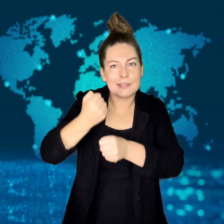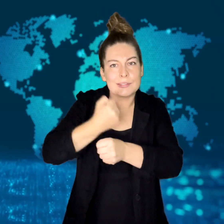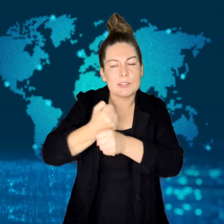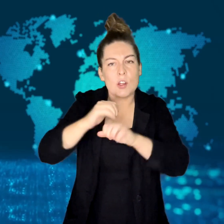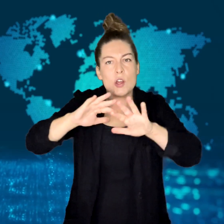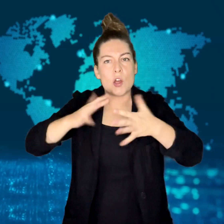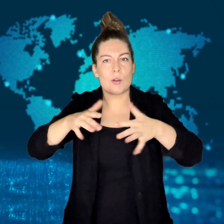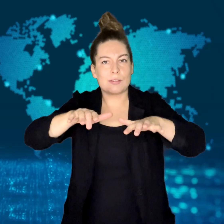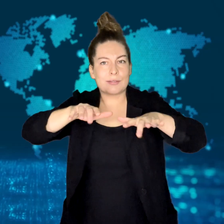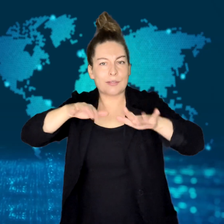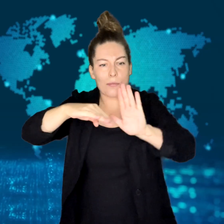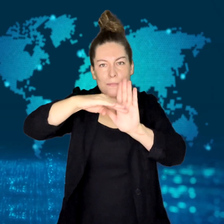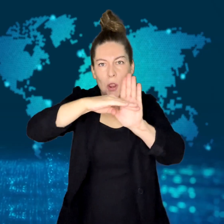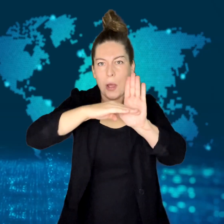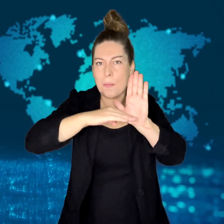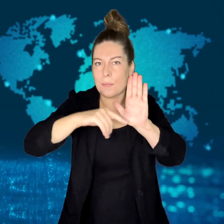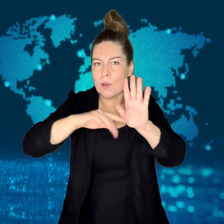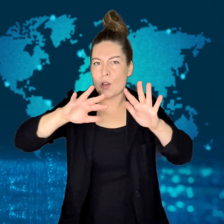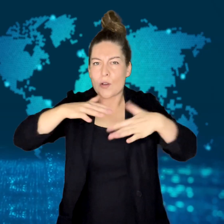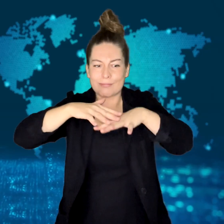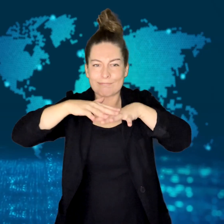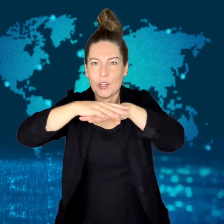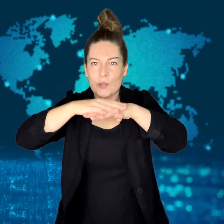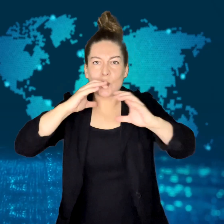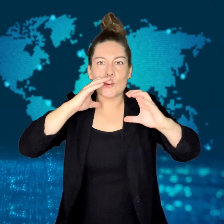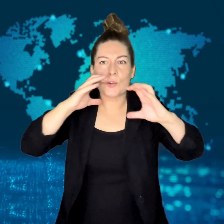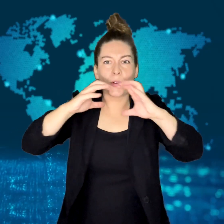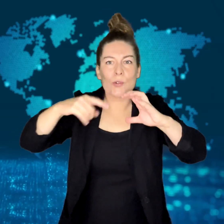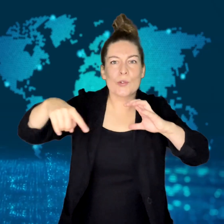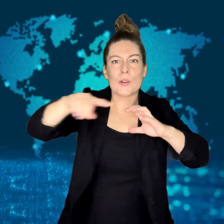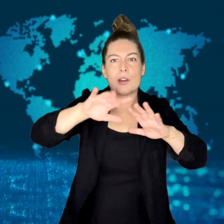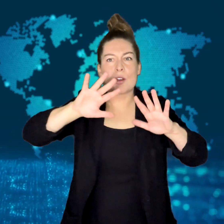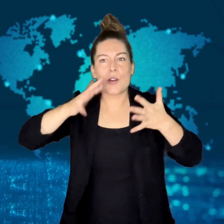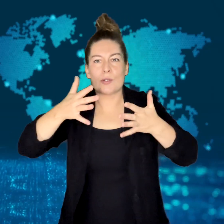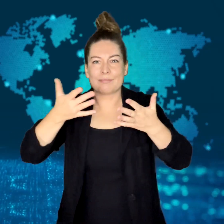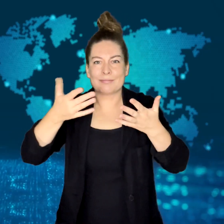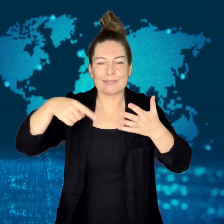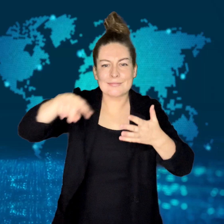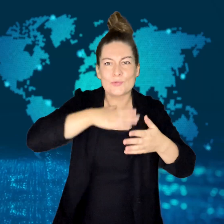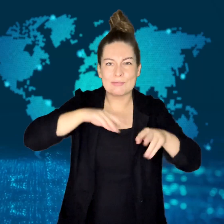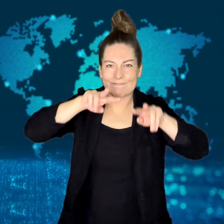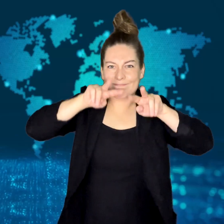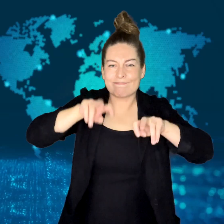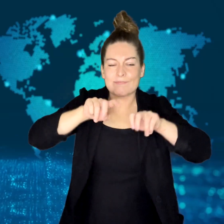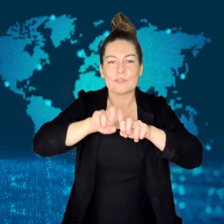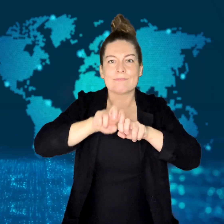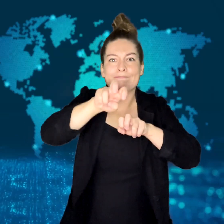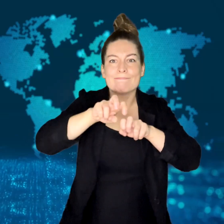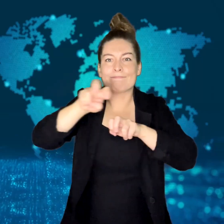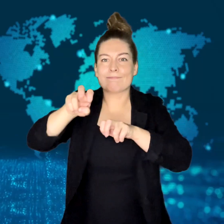misinformation in Taiwan. China’s government. Private companies